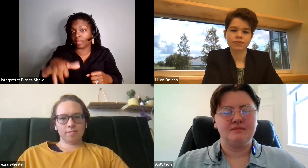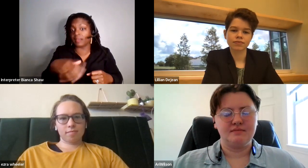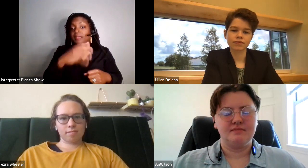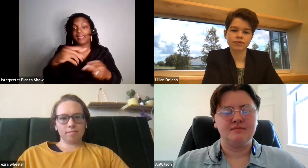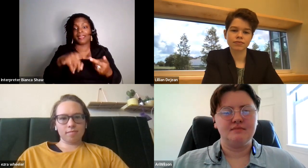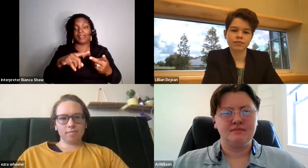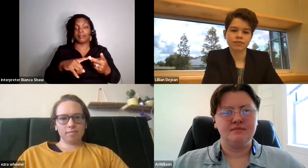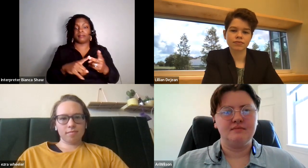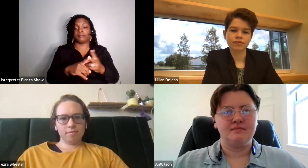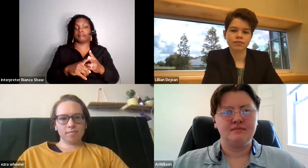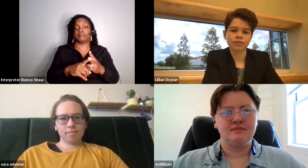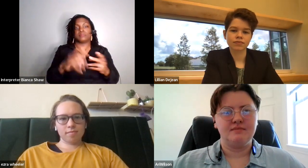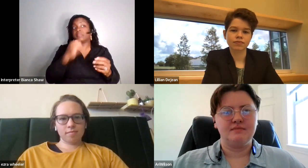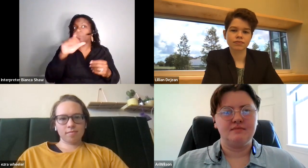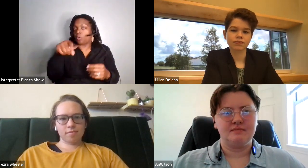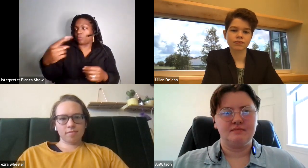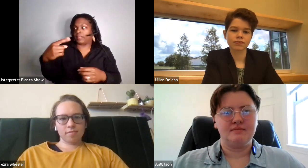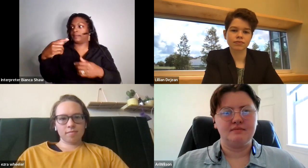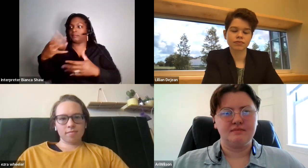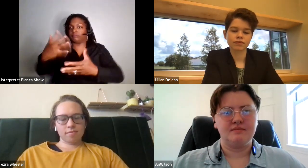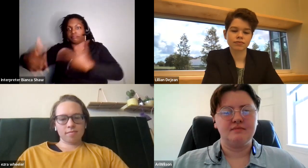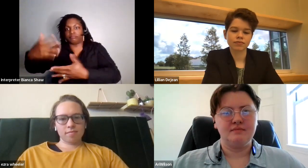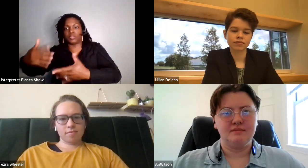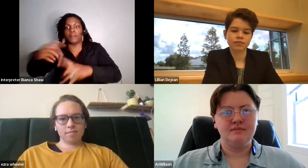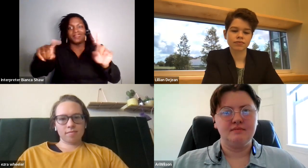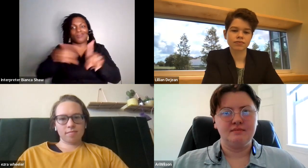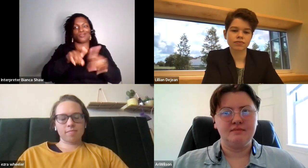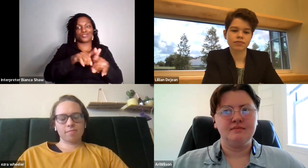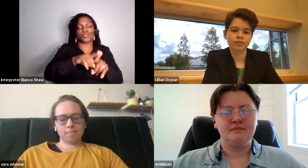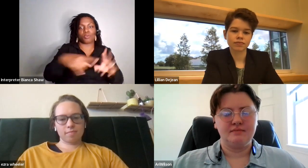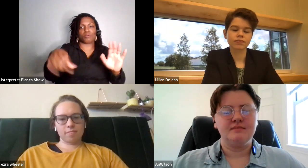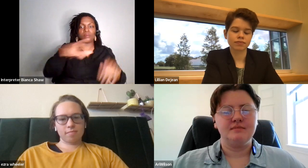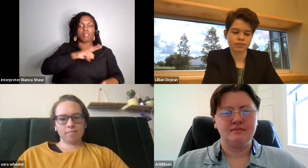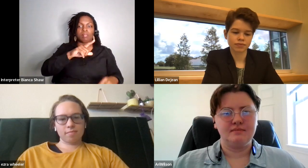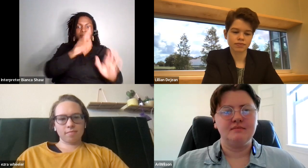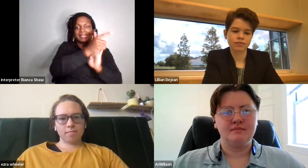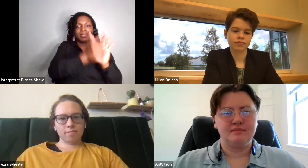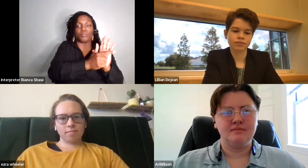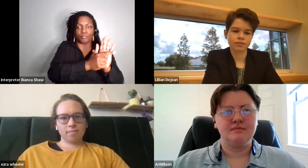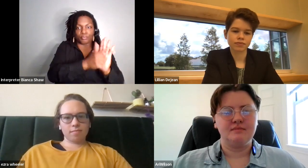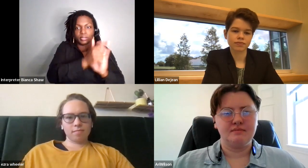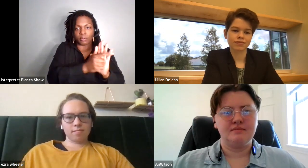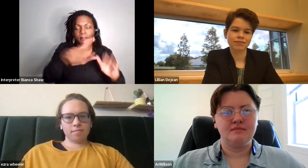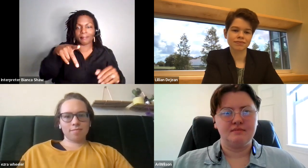It's not it's not as stigmatizing as people believe it to be to believe I've been in which I mean 17 years.